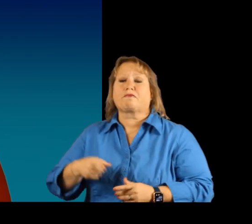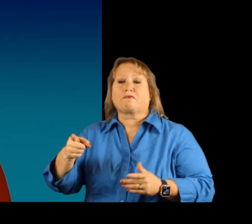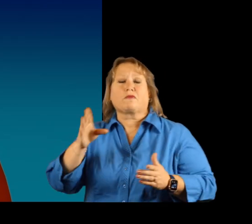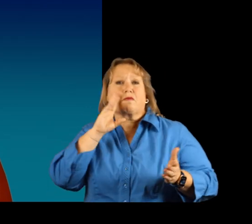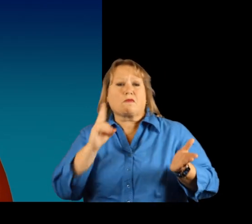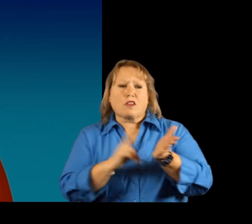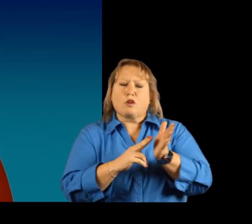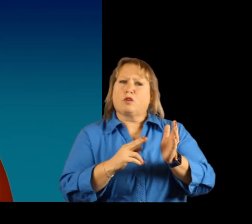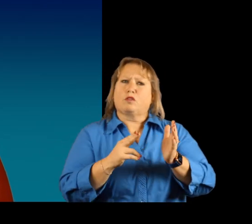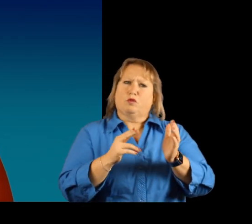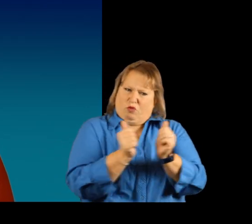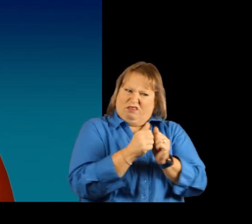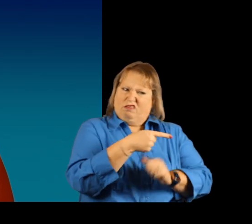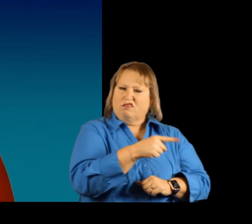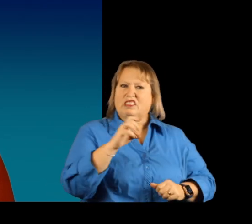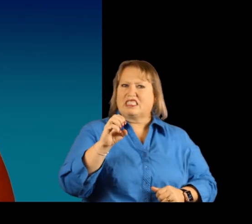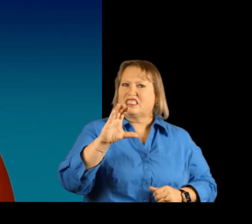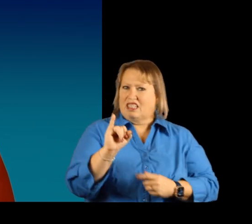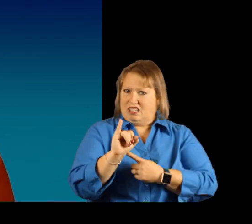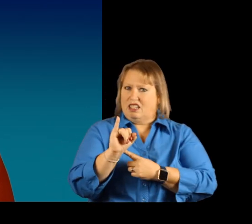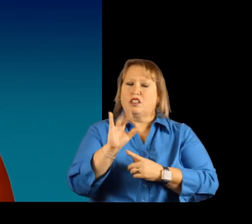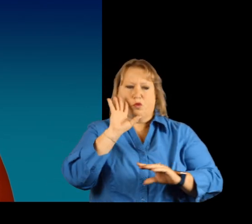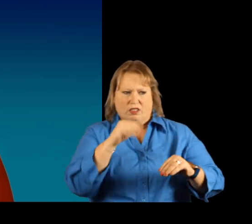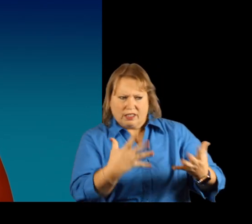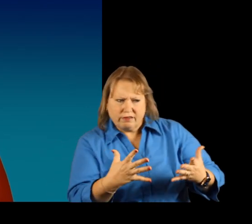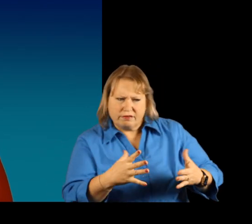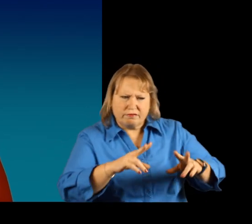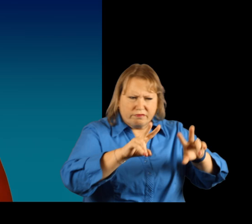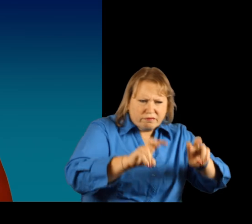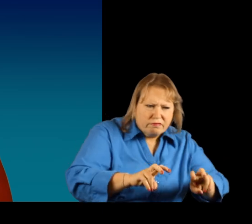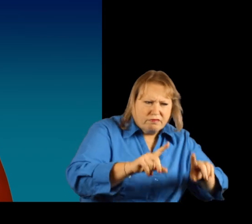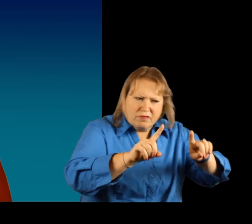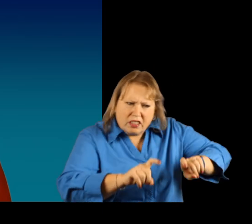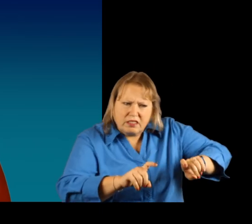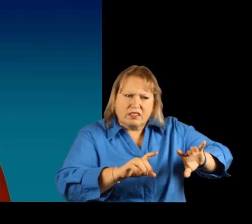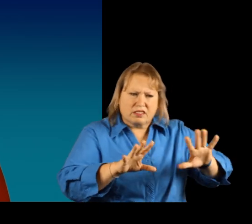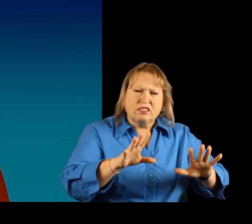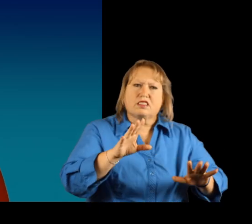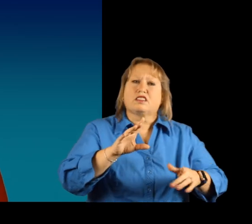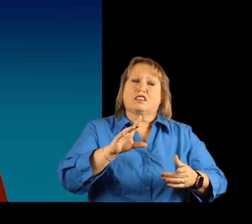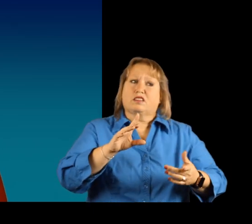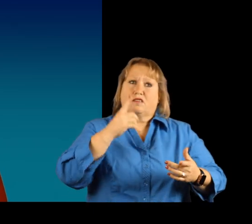Intervention to perform auditory services to infants and toddlers in their home.